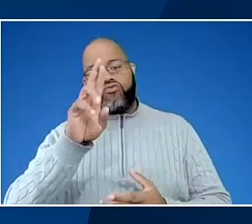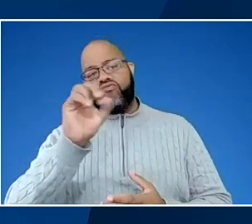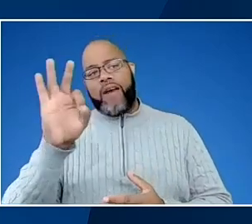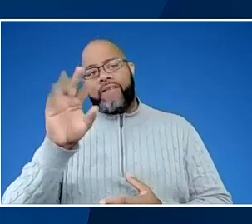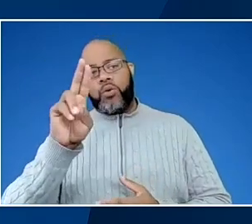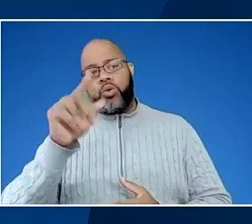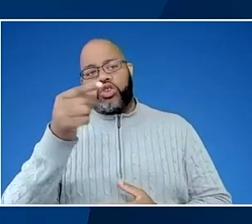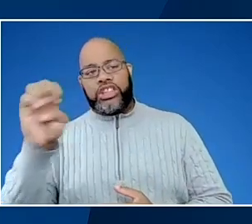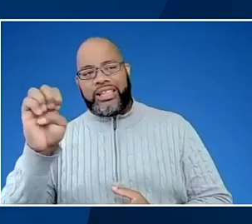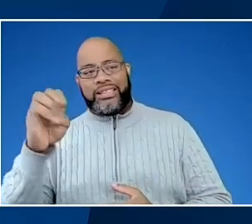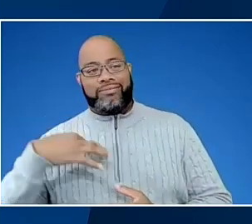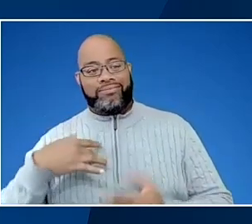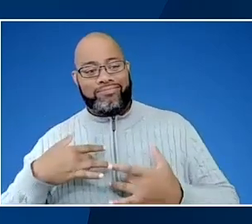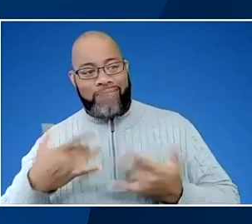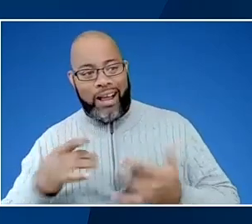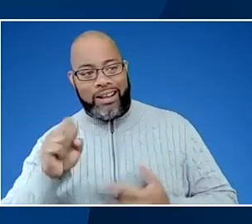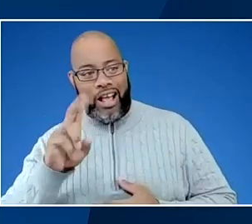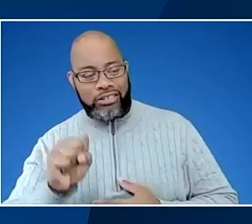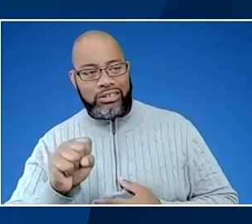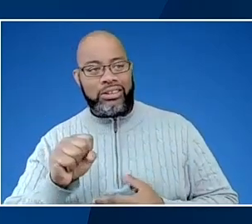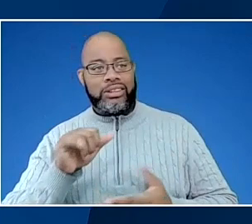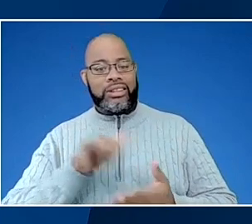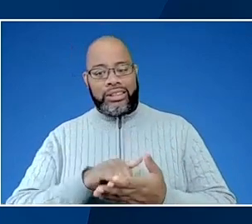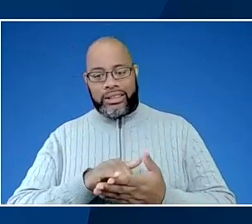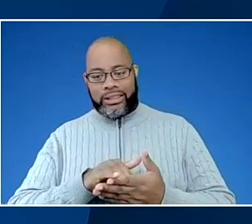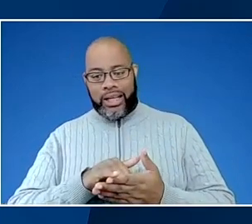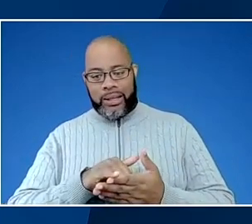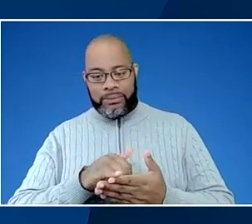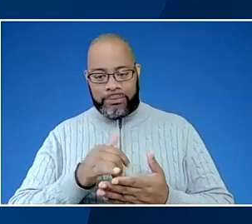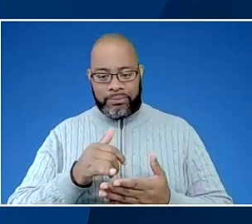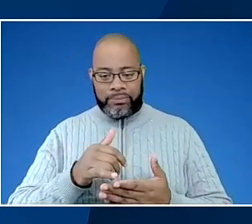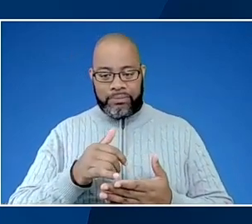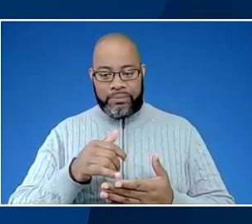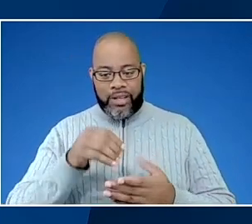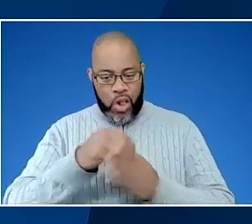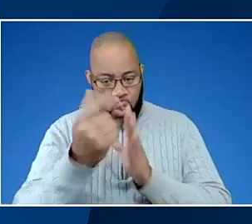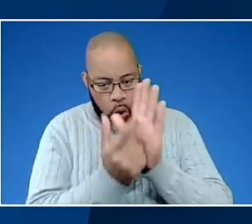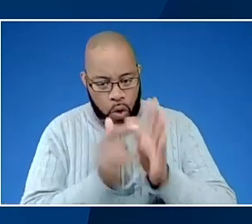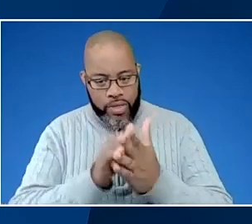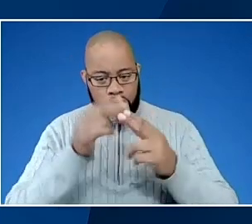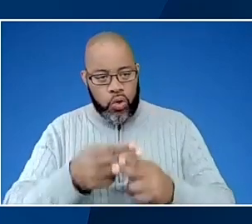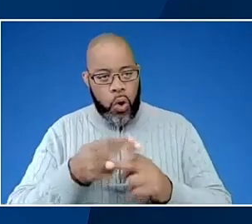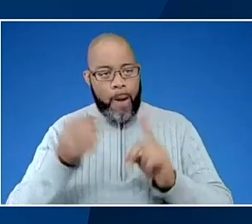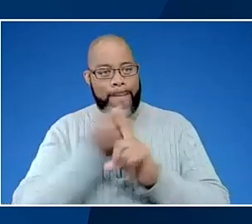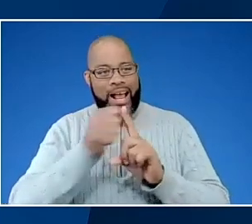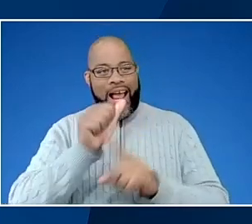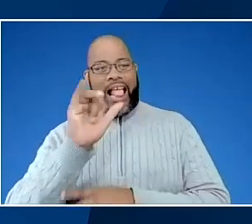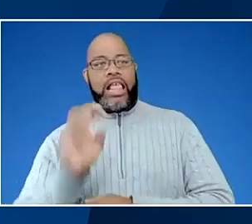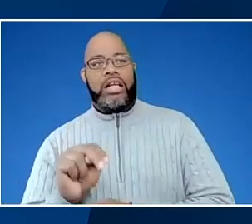they're a self-petitioner under the Violence Against Women Act and the law that is called the battered alien. That is a legal term, that is not a term